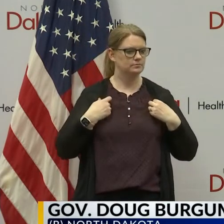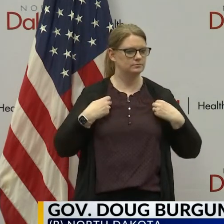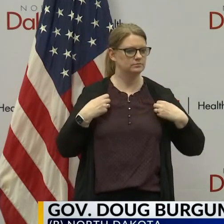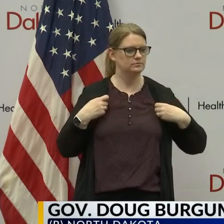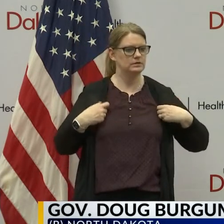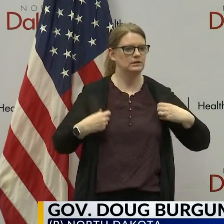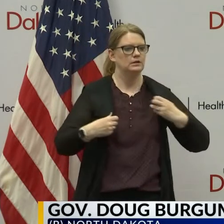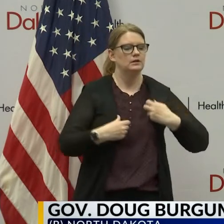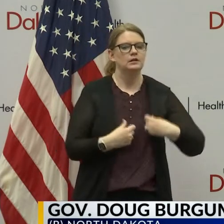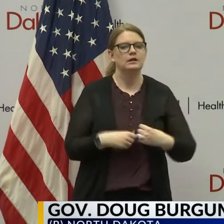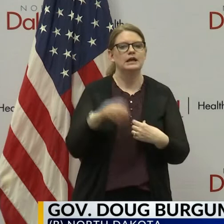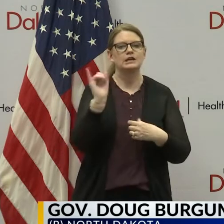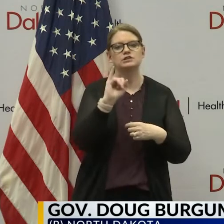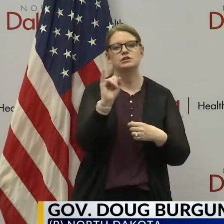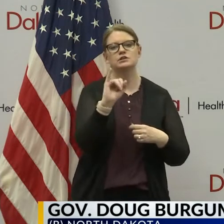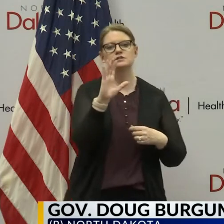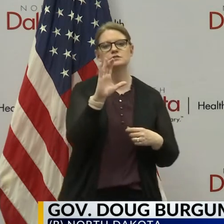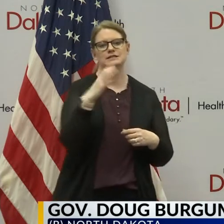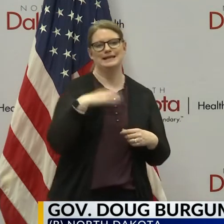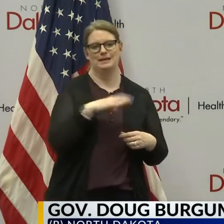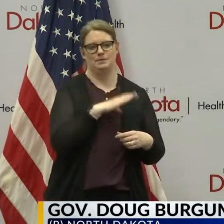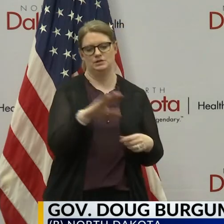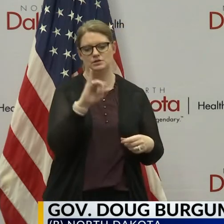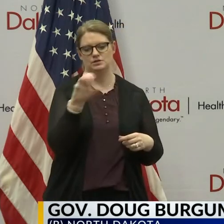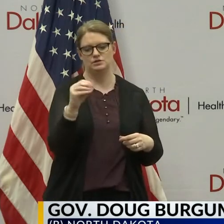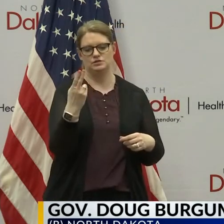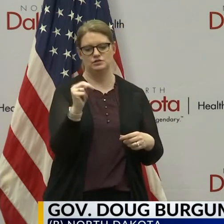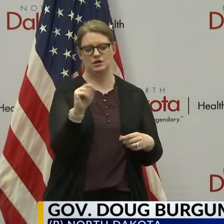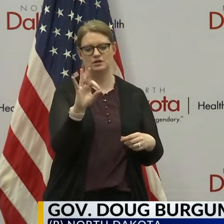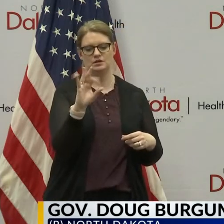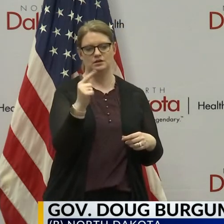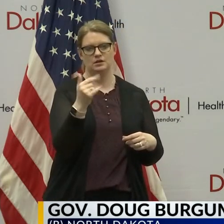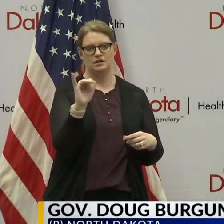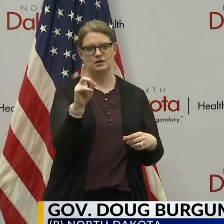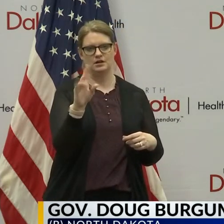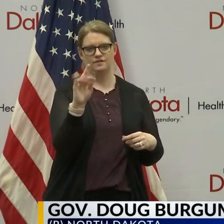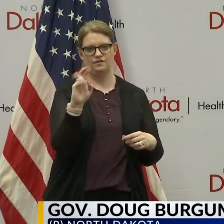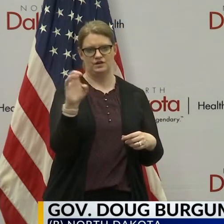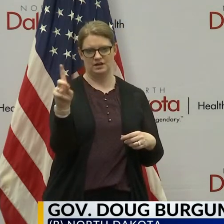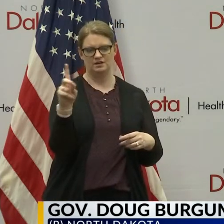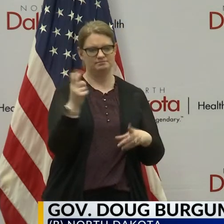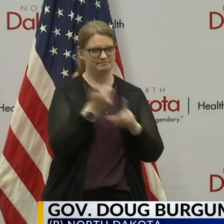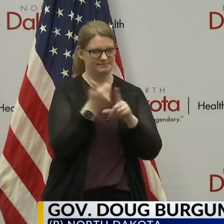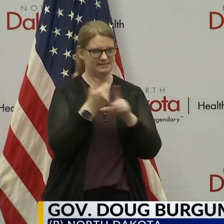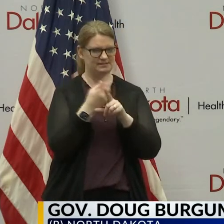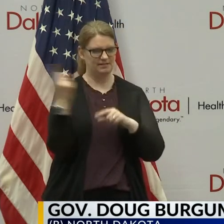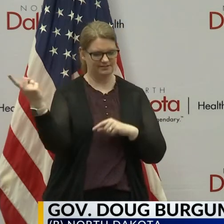PRIORITIZE THEIR MOST IMPORTANT STAFF. Governor: THANK YOU SUPERINTENDENT.